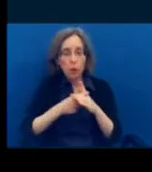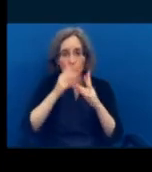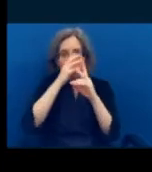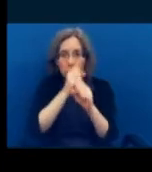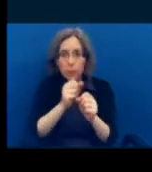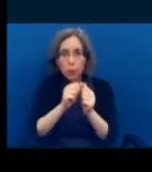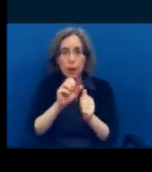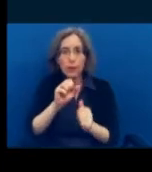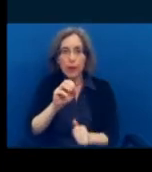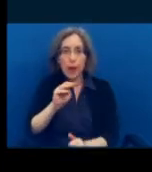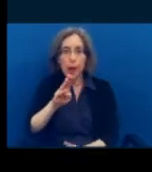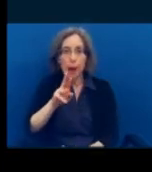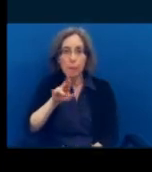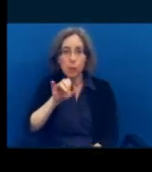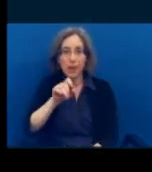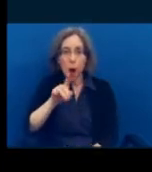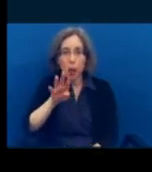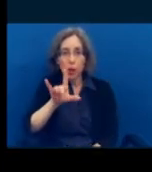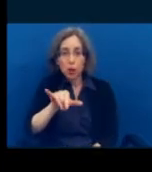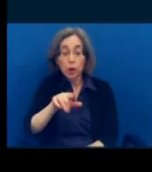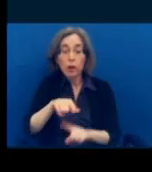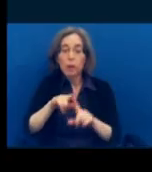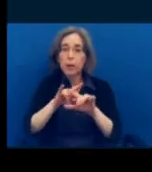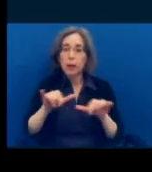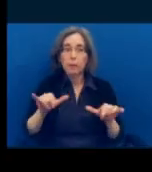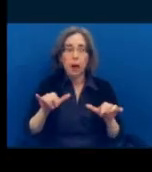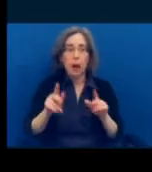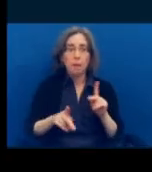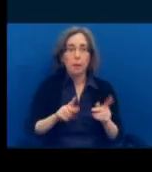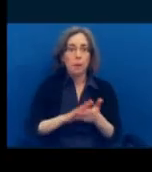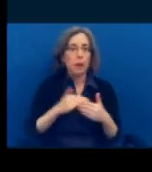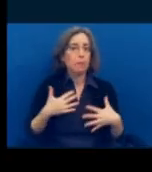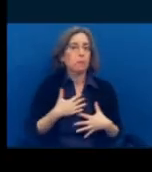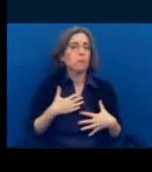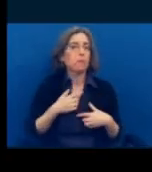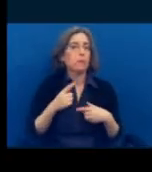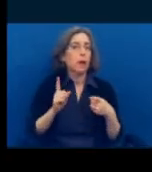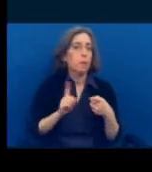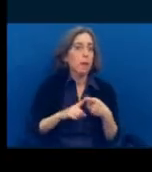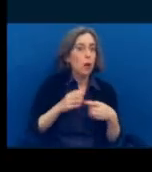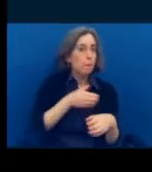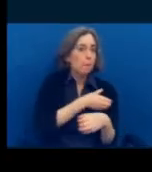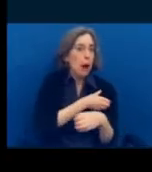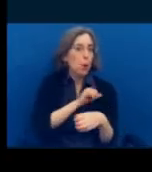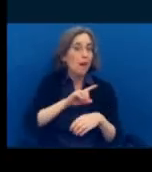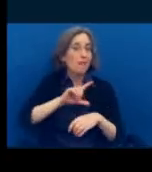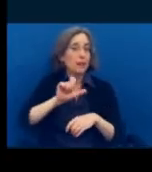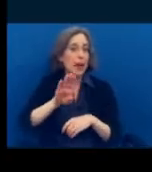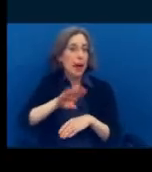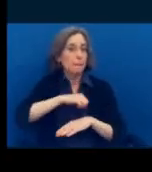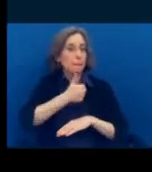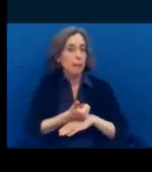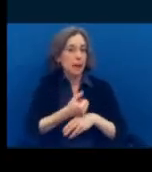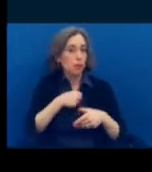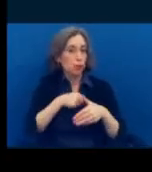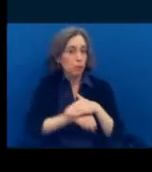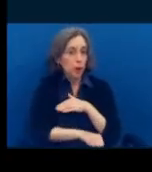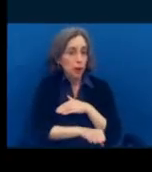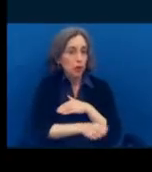BUT AT THE SAME TIME, IT BEGAN TO STOKE FEARS ABOUT THE FUTURISTIC POWER OF LABORATORY BASED REPRODUCTION AS WELL AS DEMISE OF THE TRADITIONAL